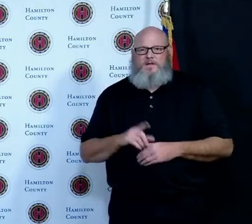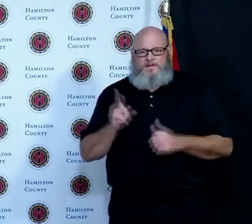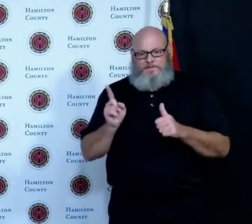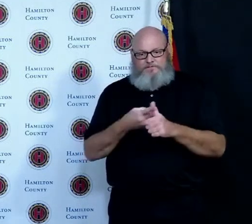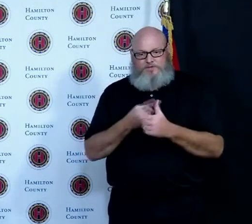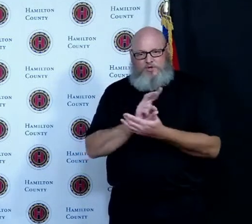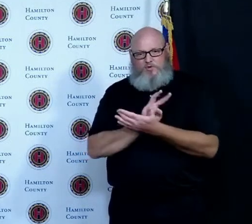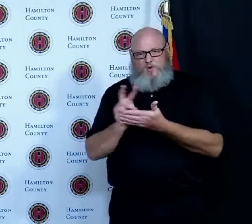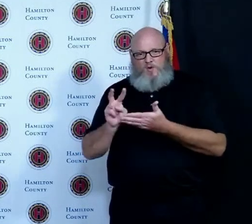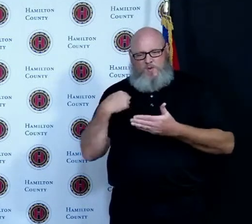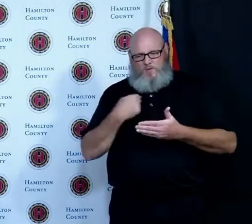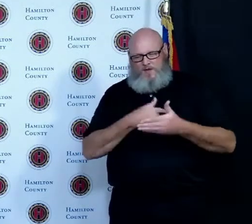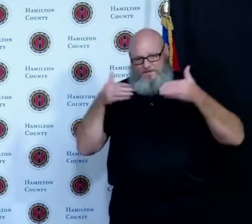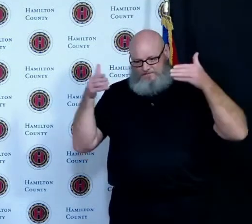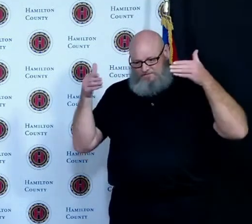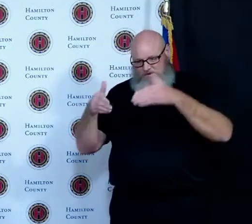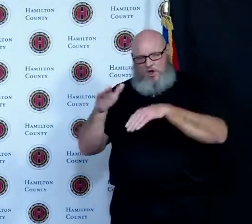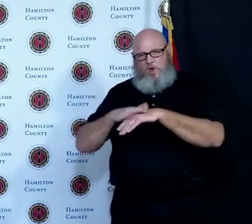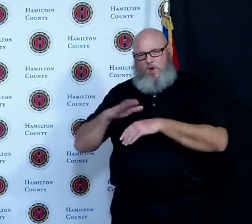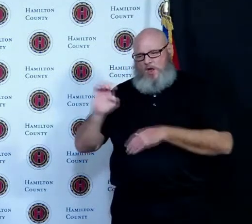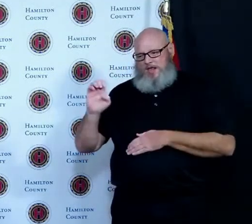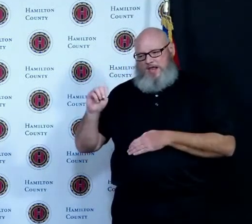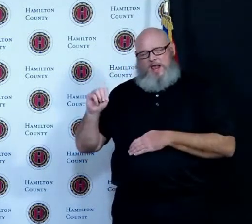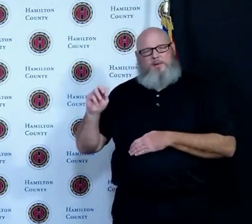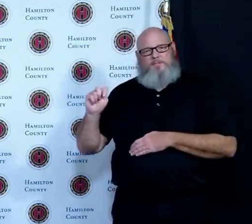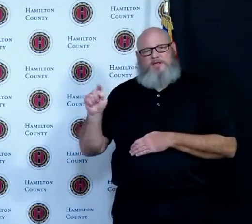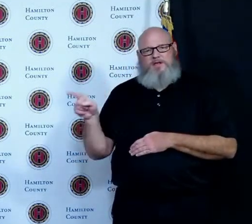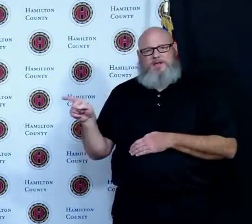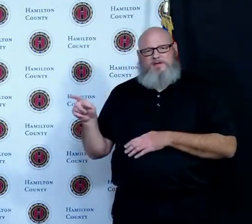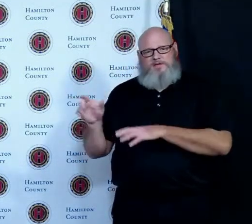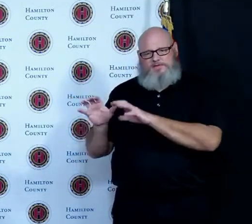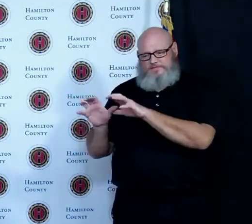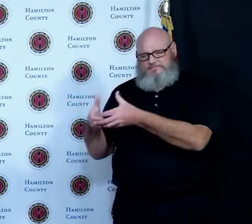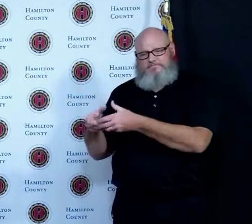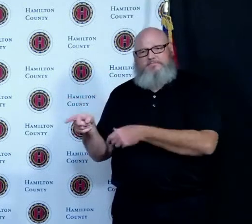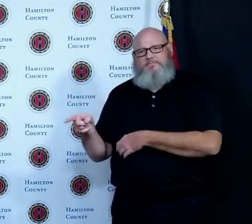those were the first two groups identified by the Governor as having the highest risk of seeing an